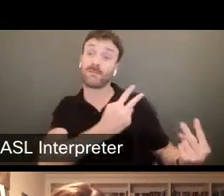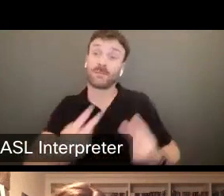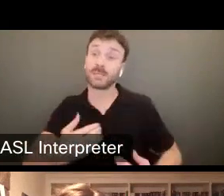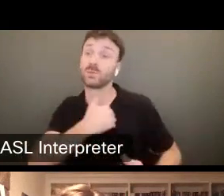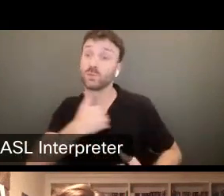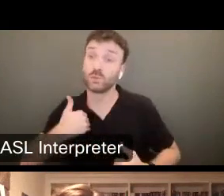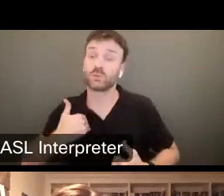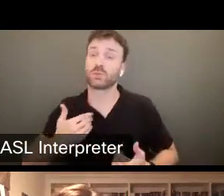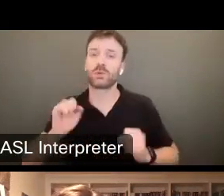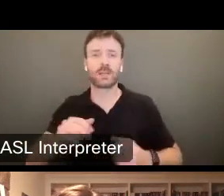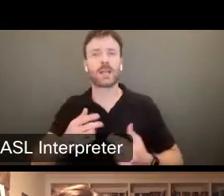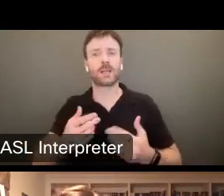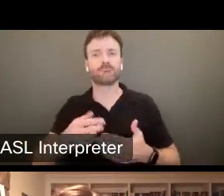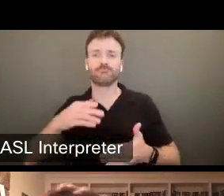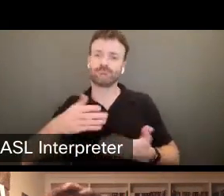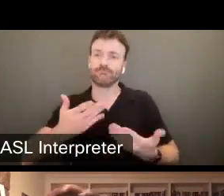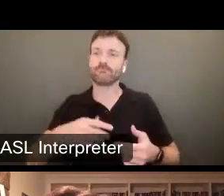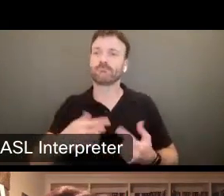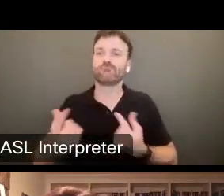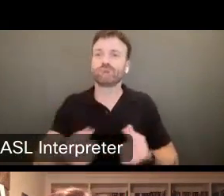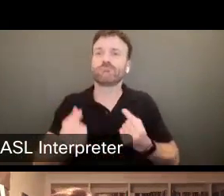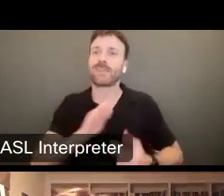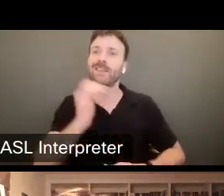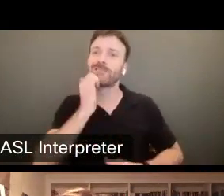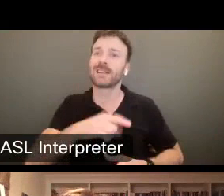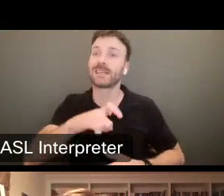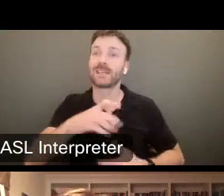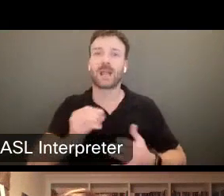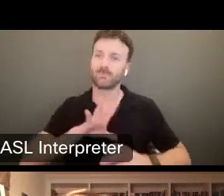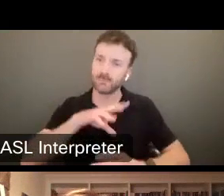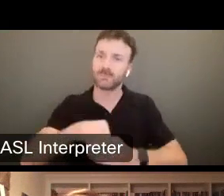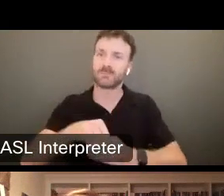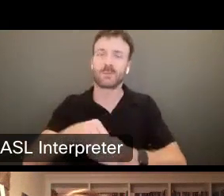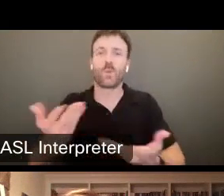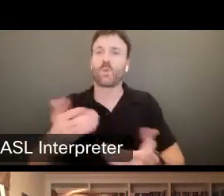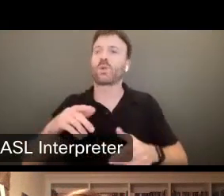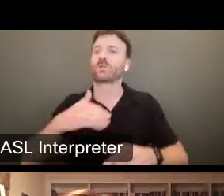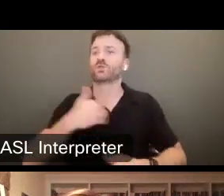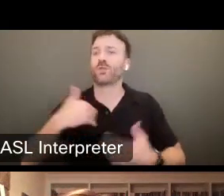as fully as they wish with all that Toronto has to offer. And this means ensuring that construction conditions